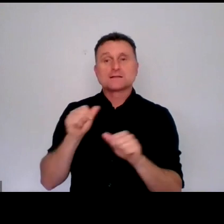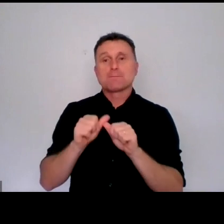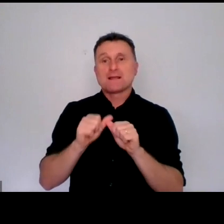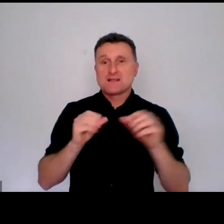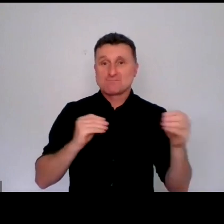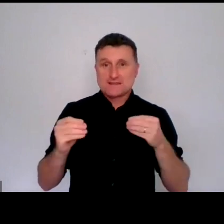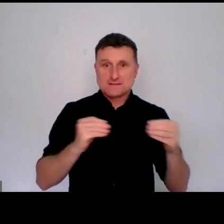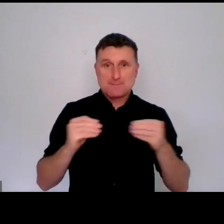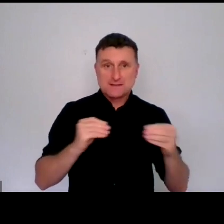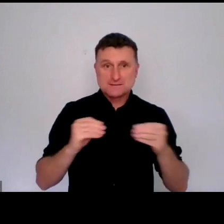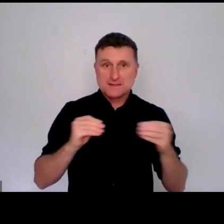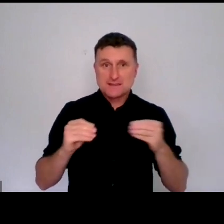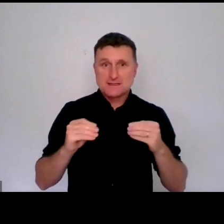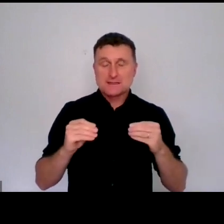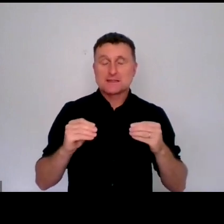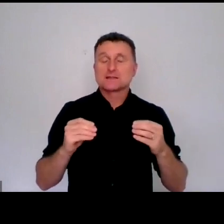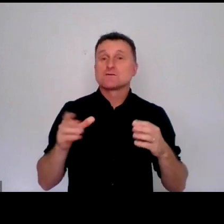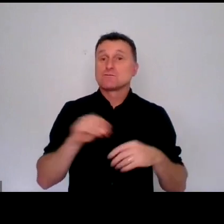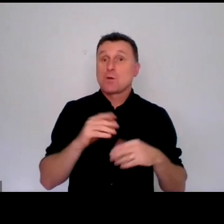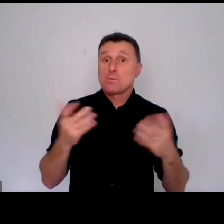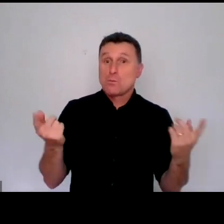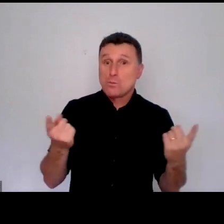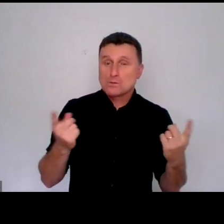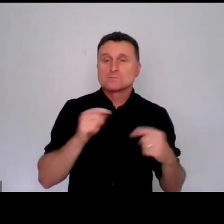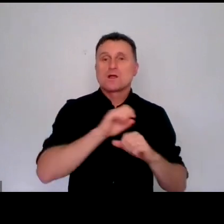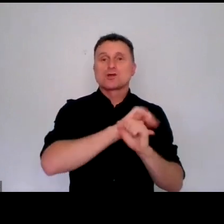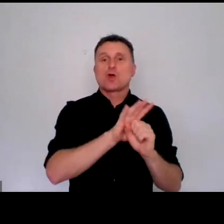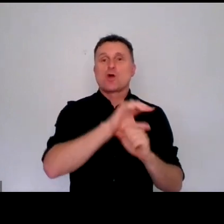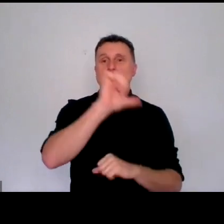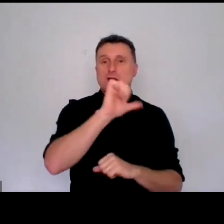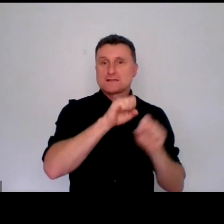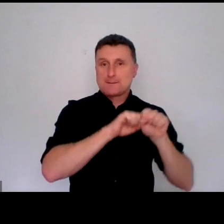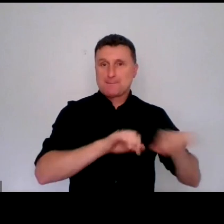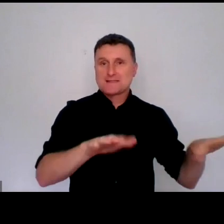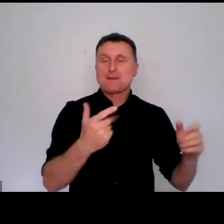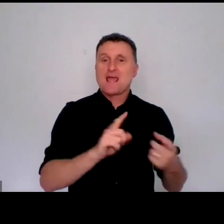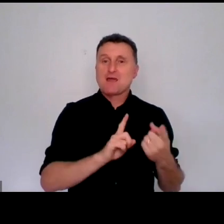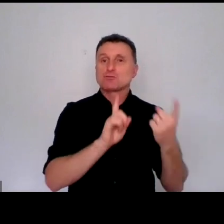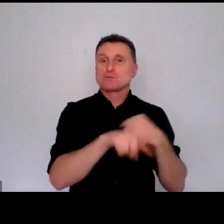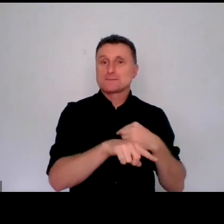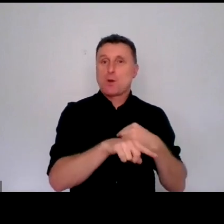as part of the response to the COVID-19 pandemic, and it gave disabled people and families